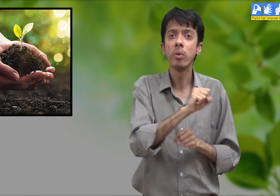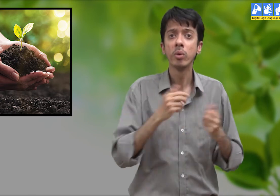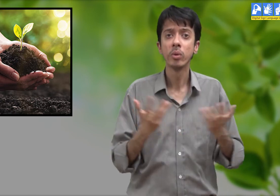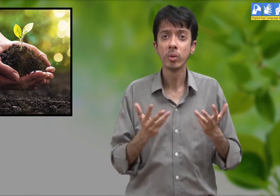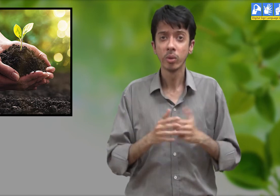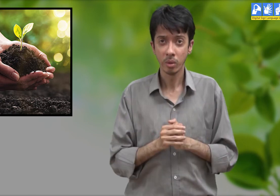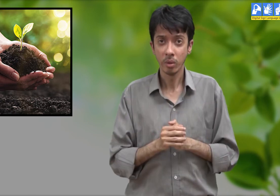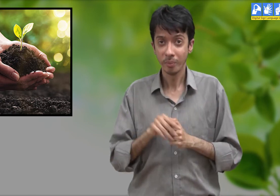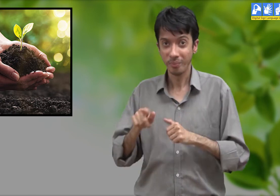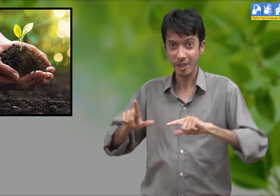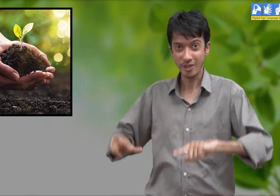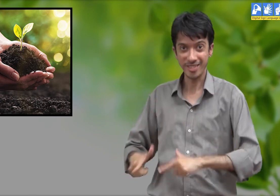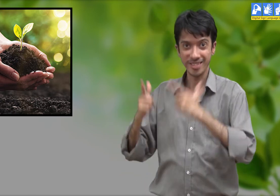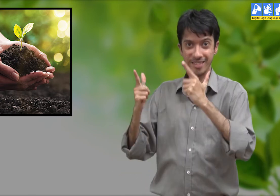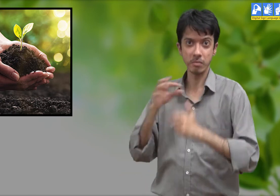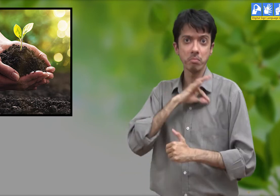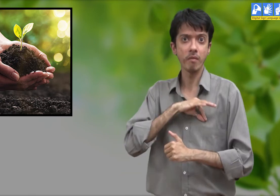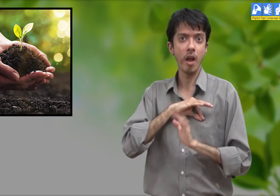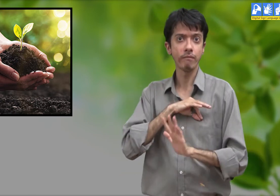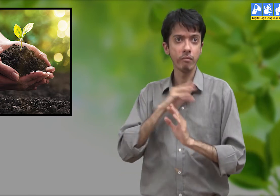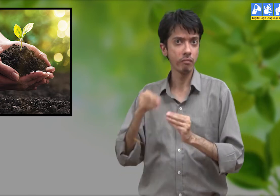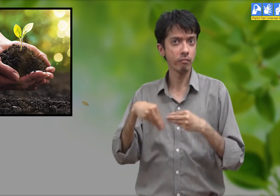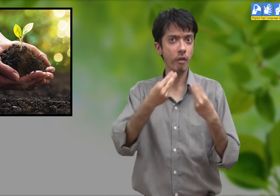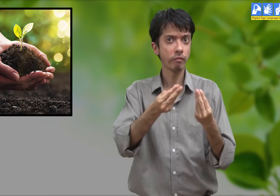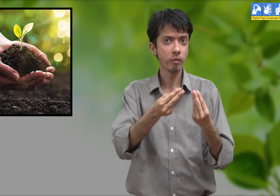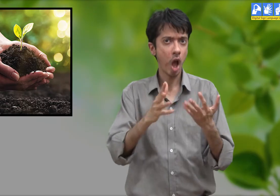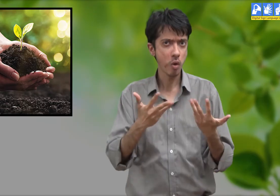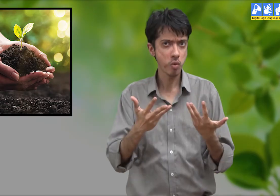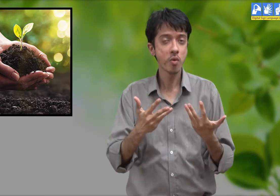What are the interests of the government in forest?